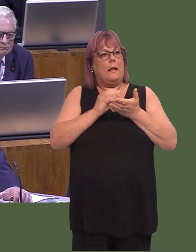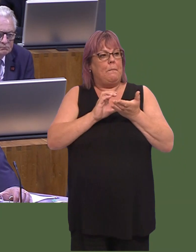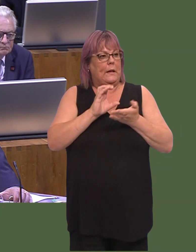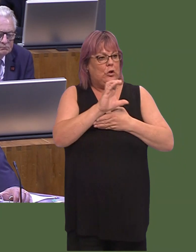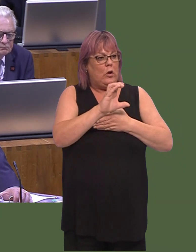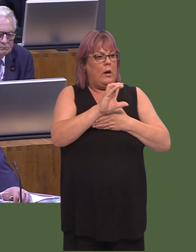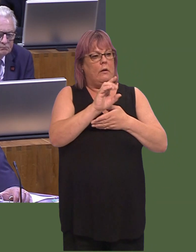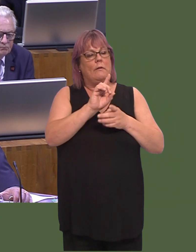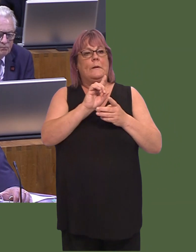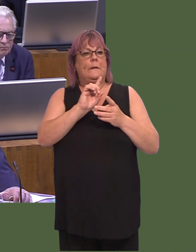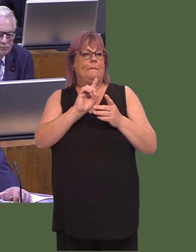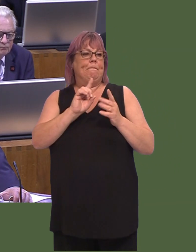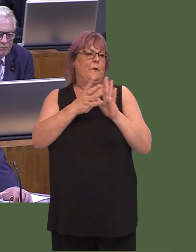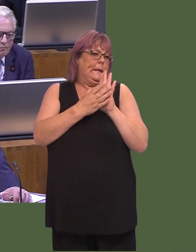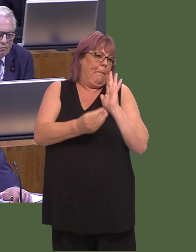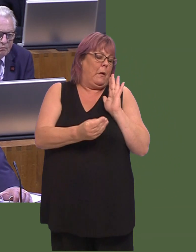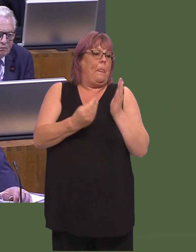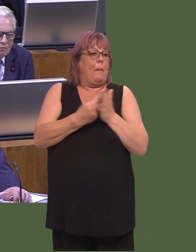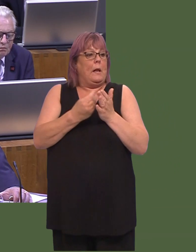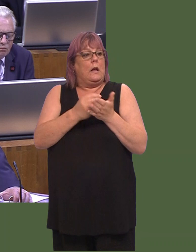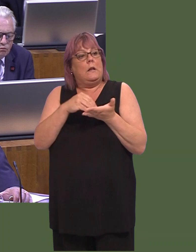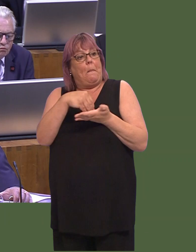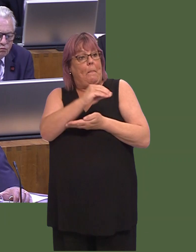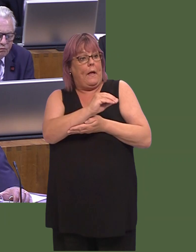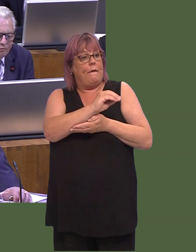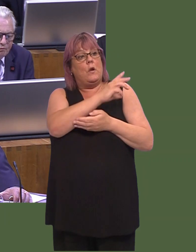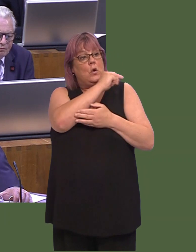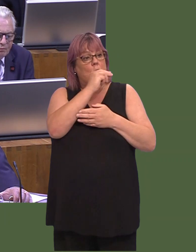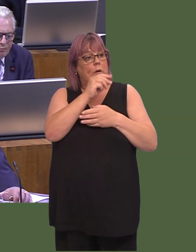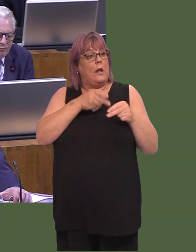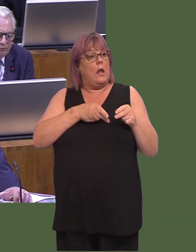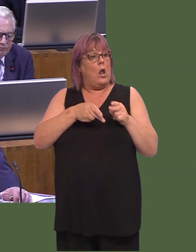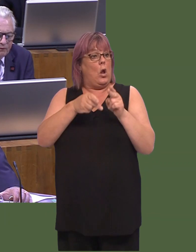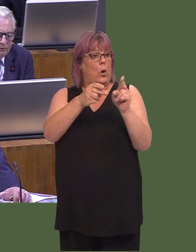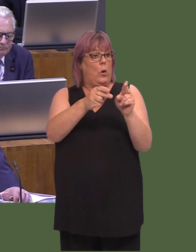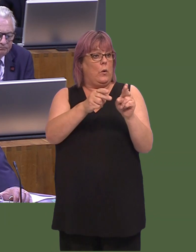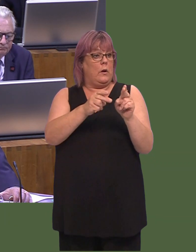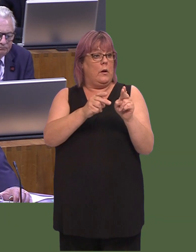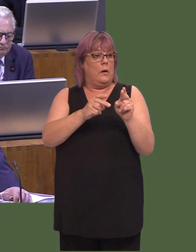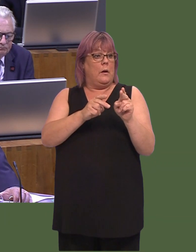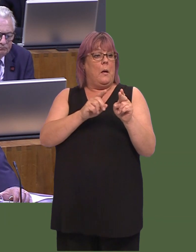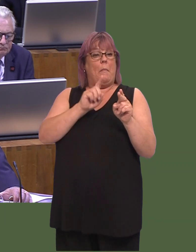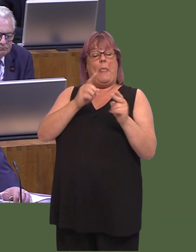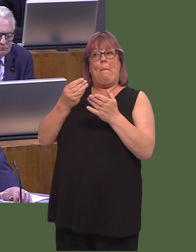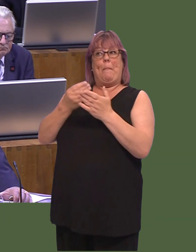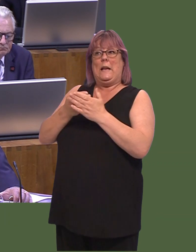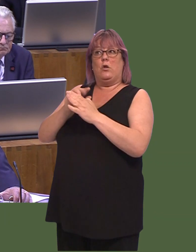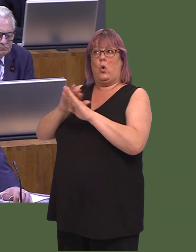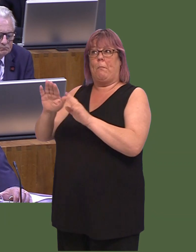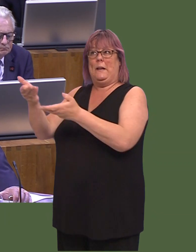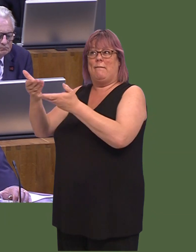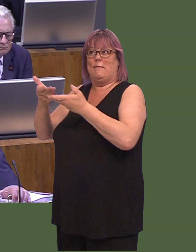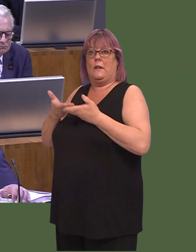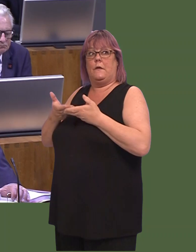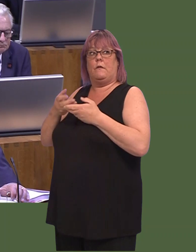Ond, mae'n wir i ddweud ein bod ni'n dal i ystyried ym mha ffyrdd y gallwn ni gefnogi'r